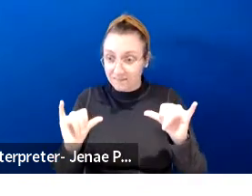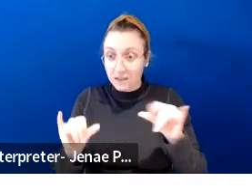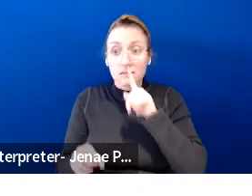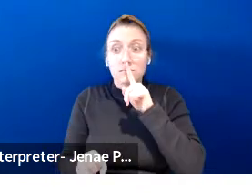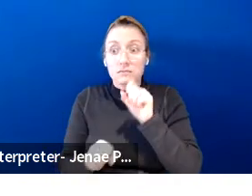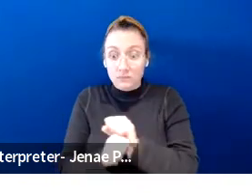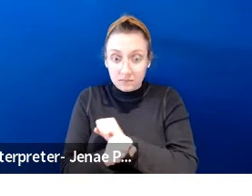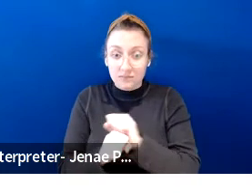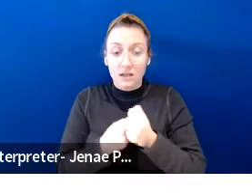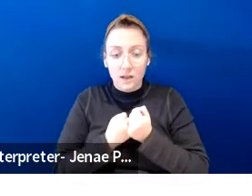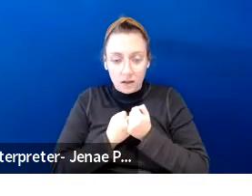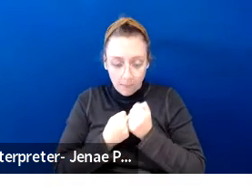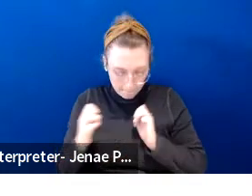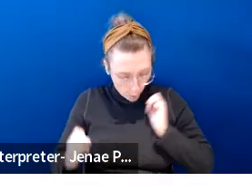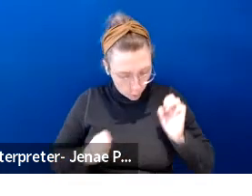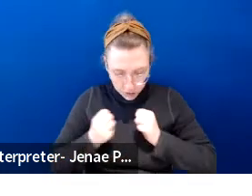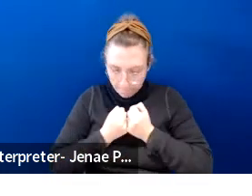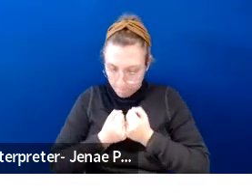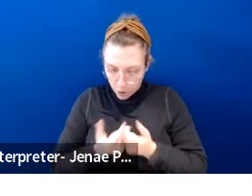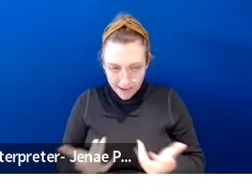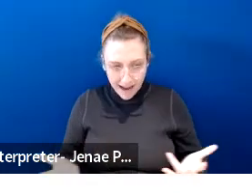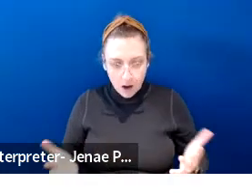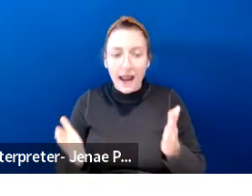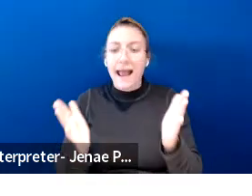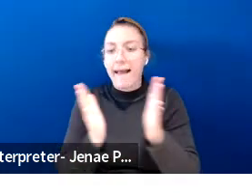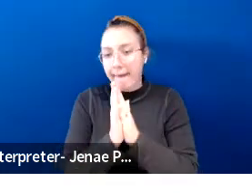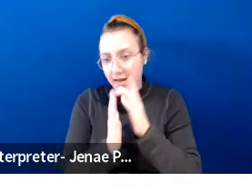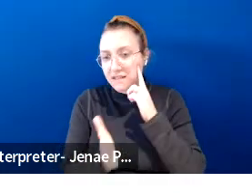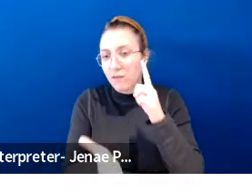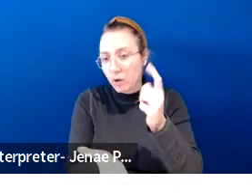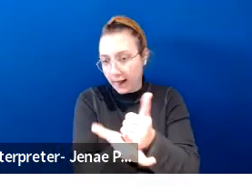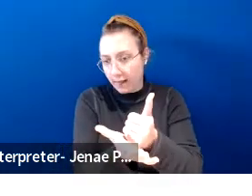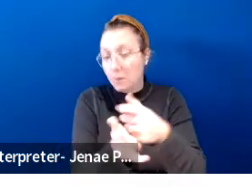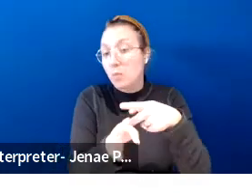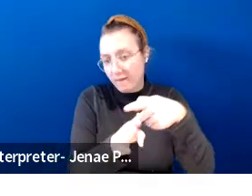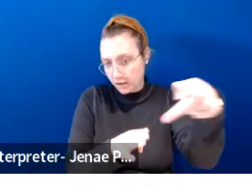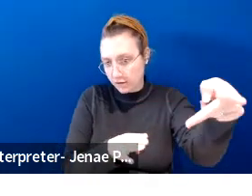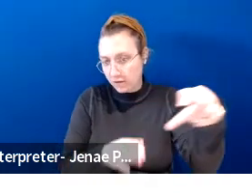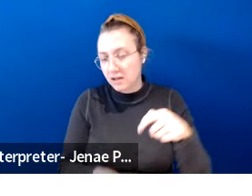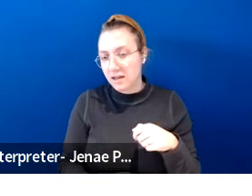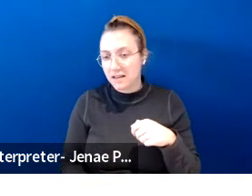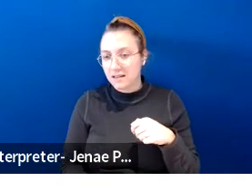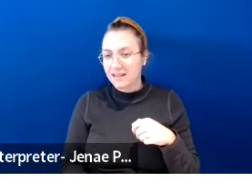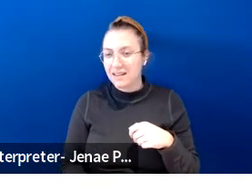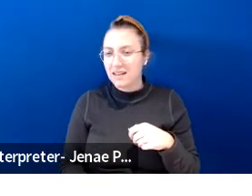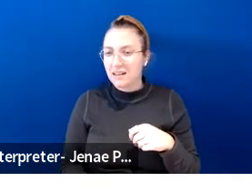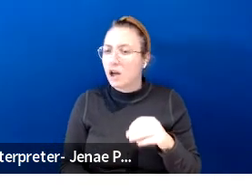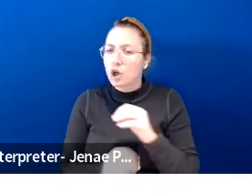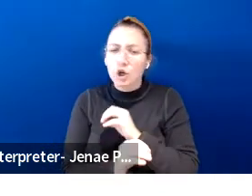emotionally, then you're wanting to seek professional assistance. And it's not something again, not there should be shame attached to that.